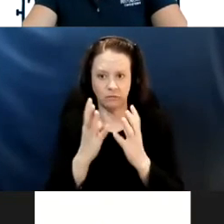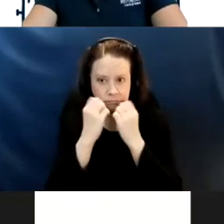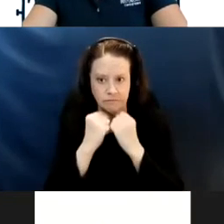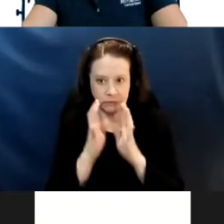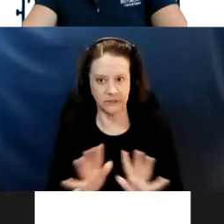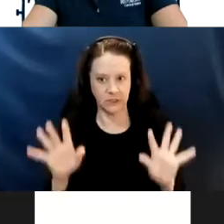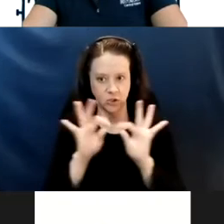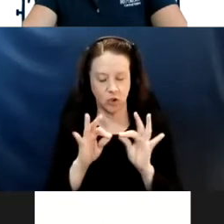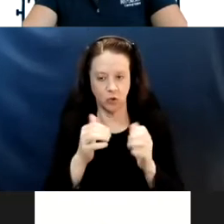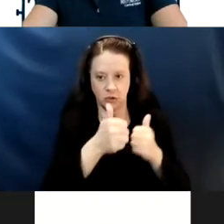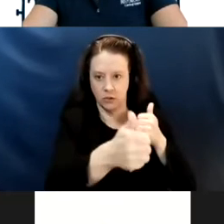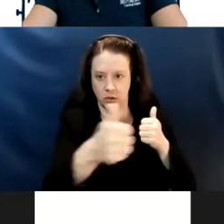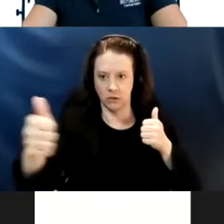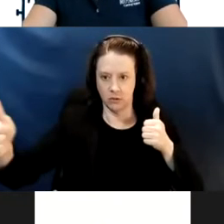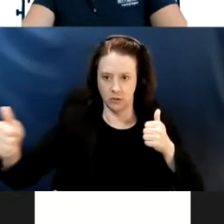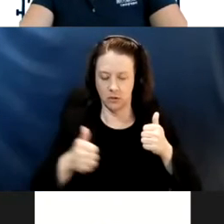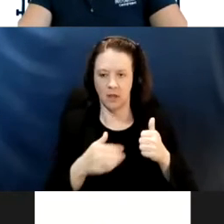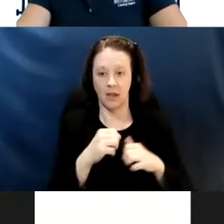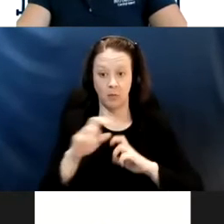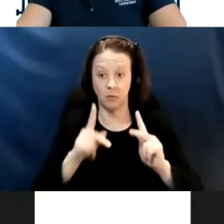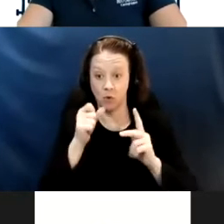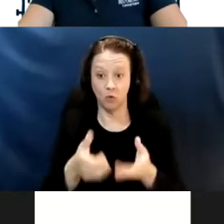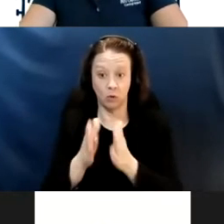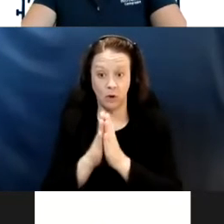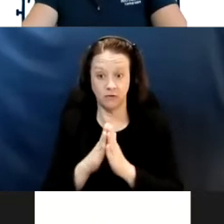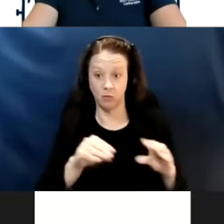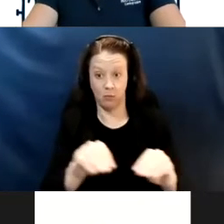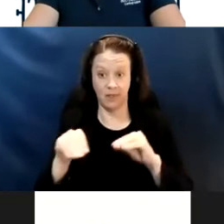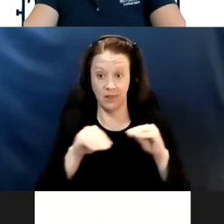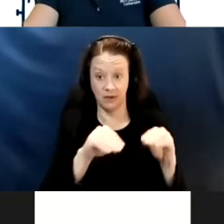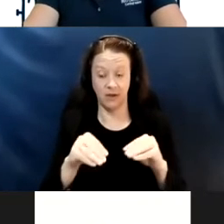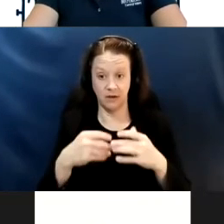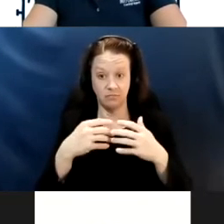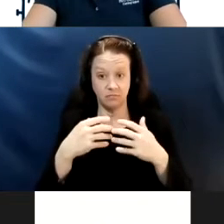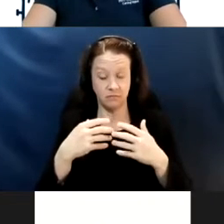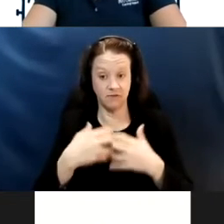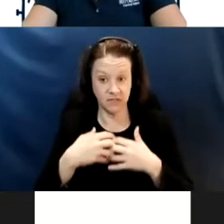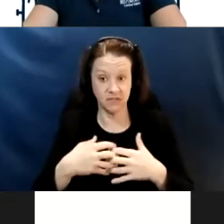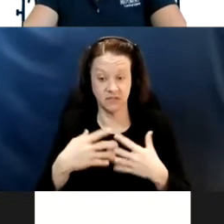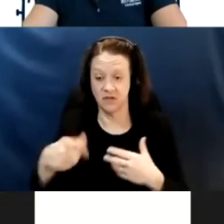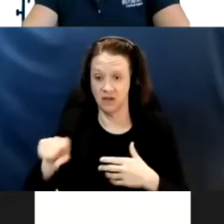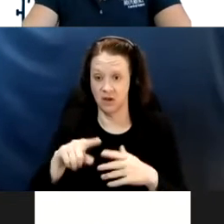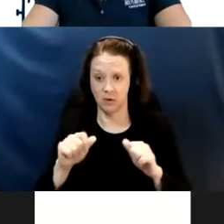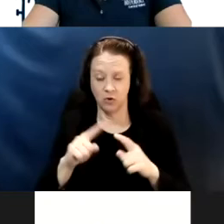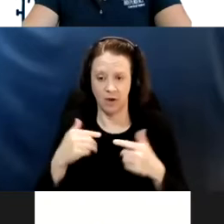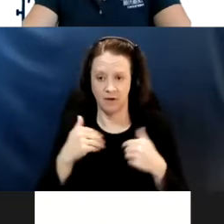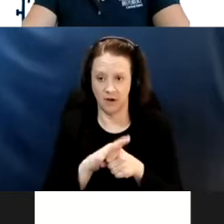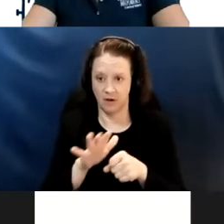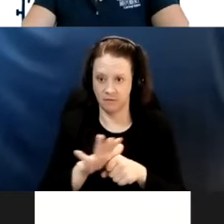and those who requested mobility devices had enough space to move around as well. There was also brailed information